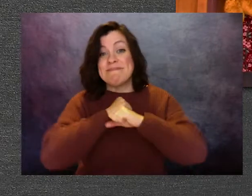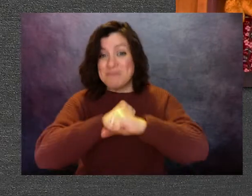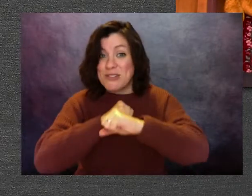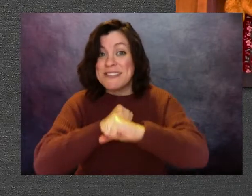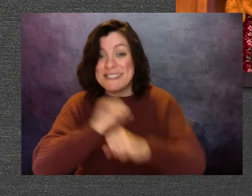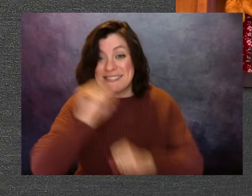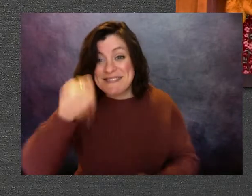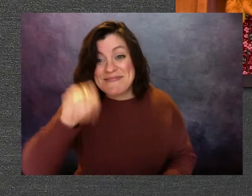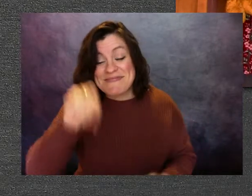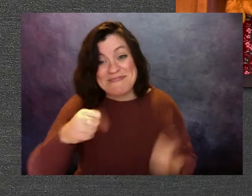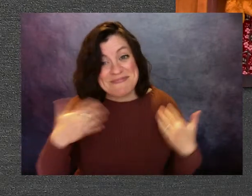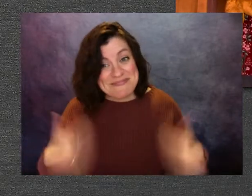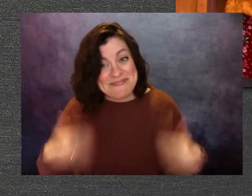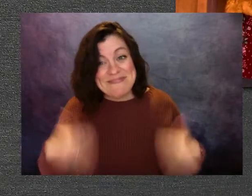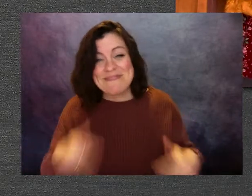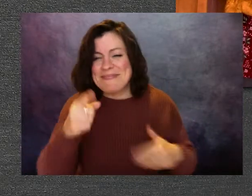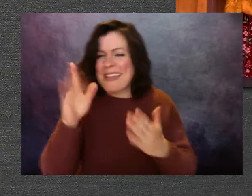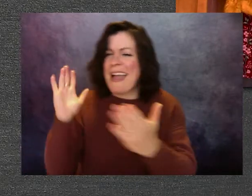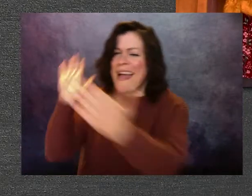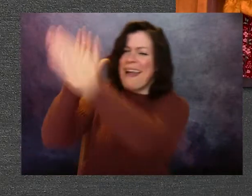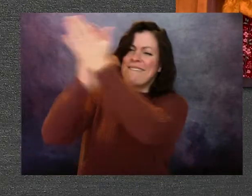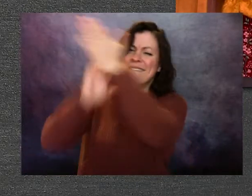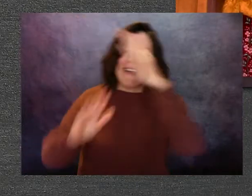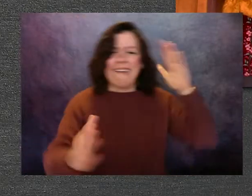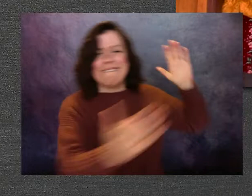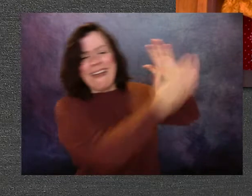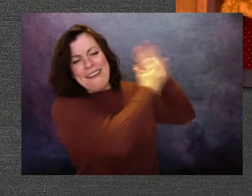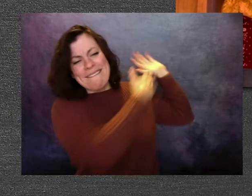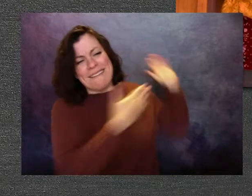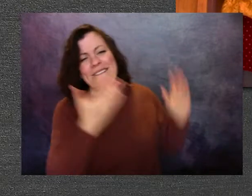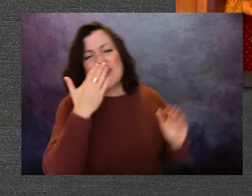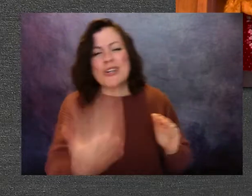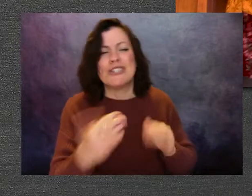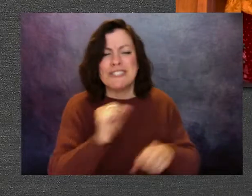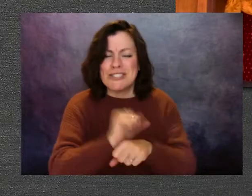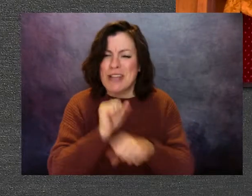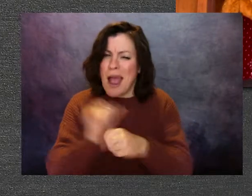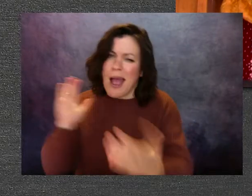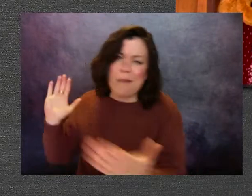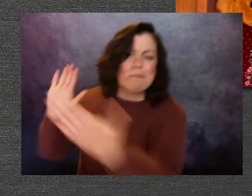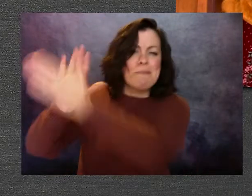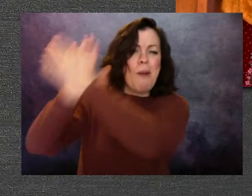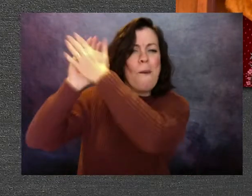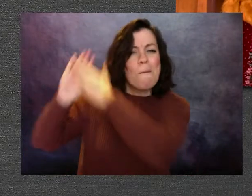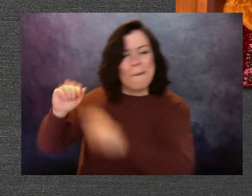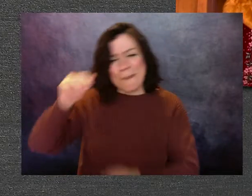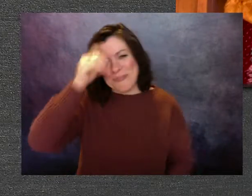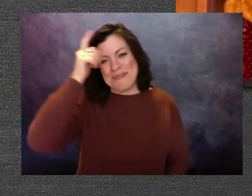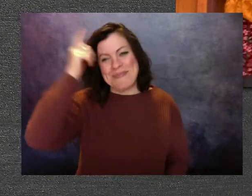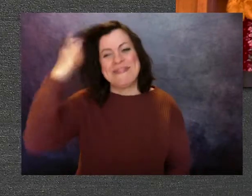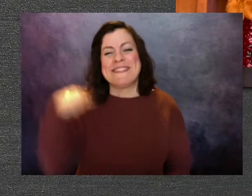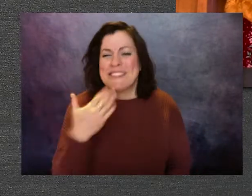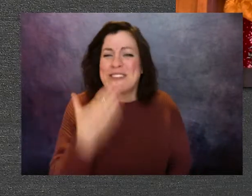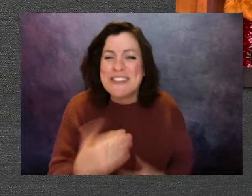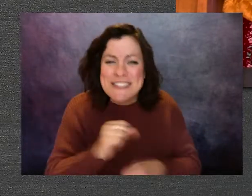Let's get an air five before we go to our next one. Ready? Air five , 1, 2, 3. Good job. All right.